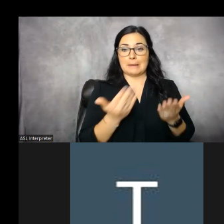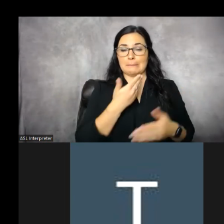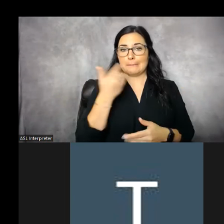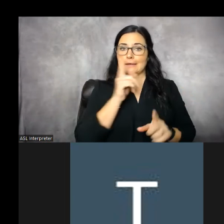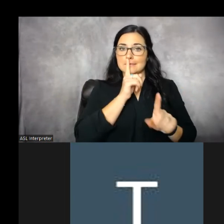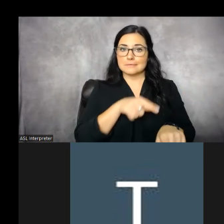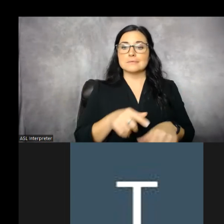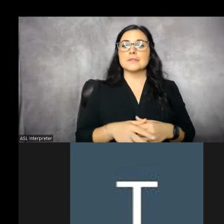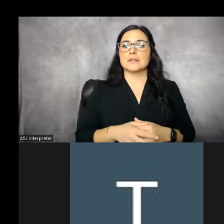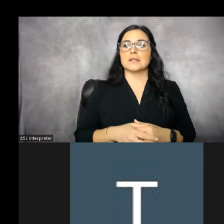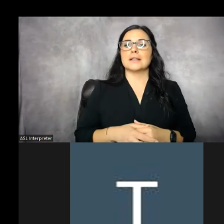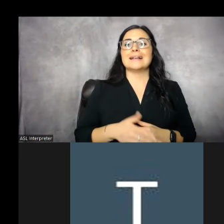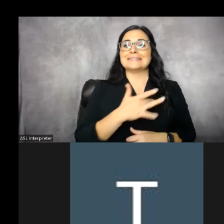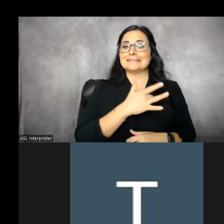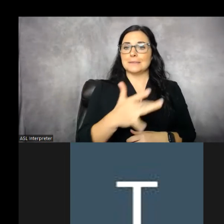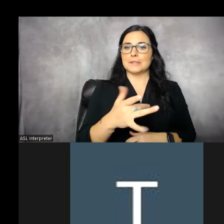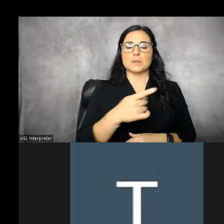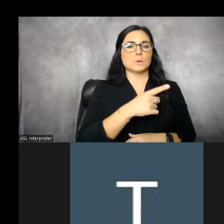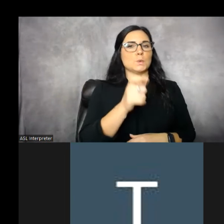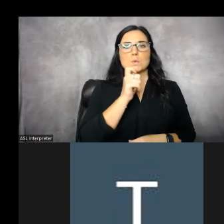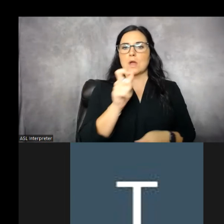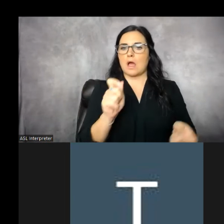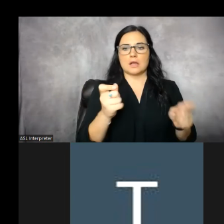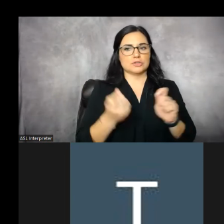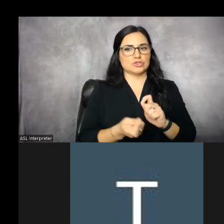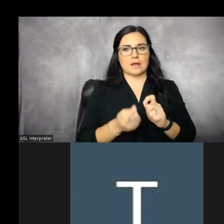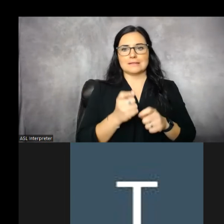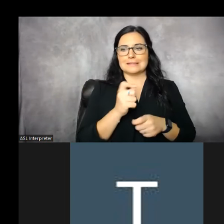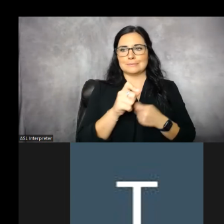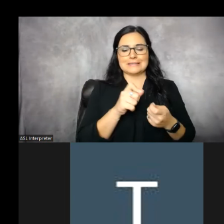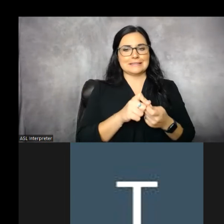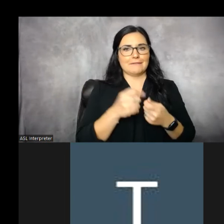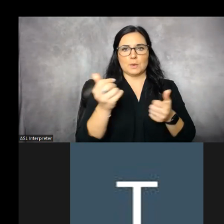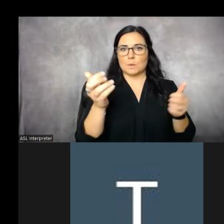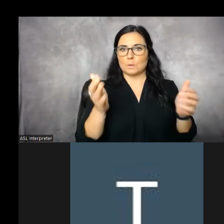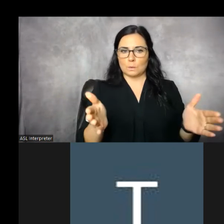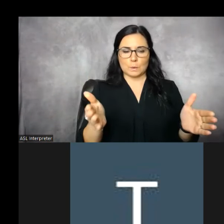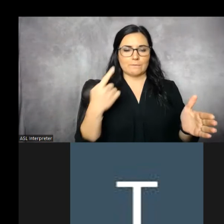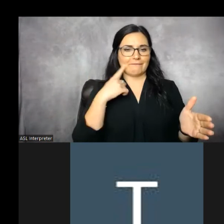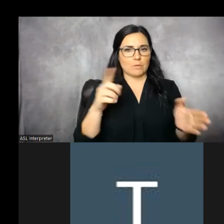But typically, you wouldn't adjust specific rooms or what have you for an individual, right?